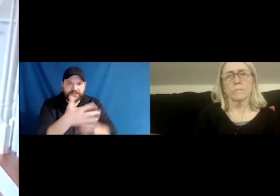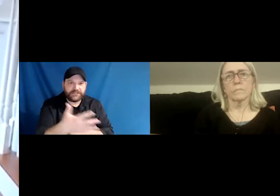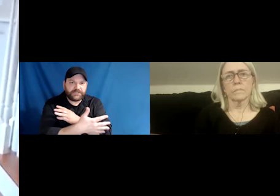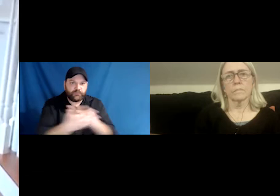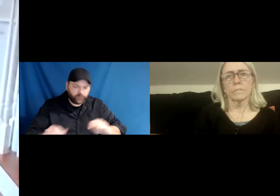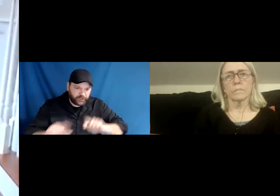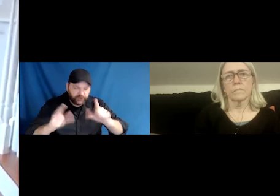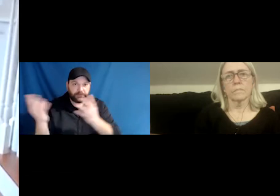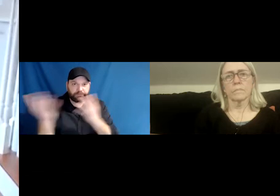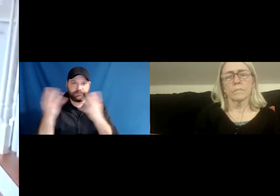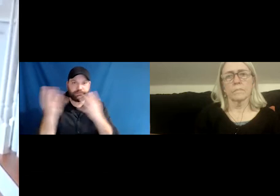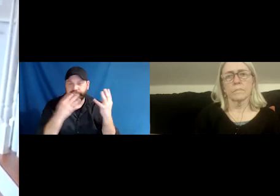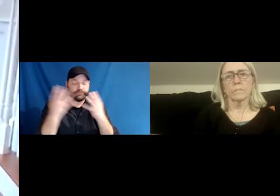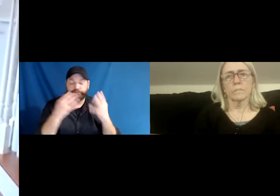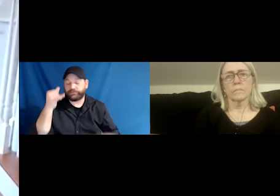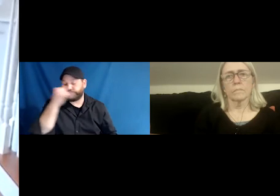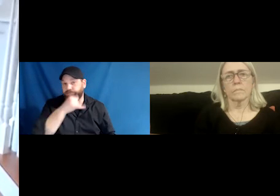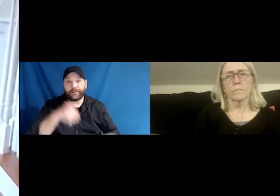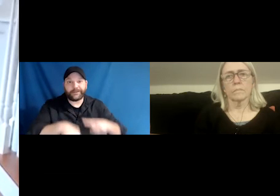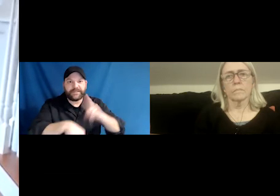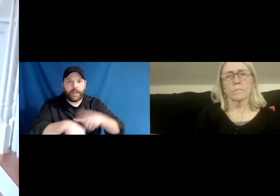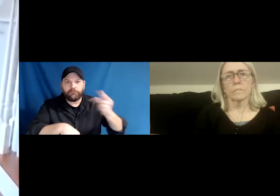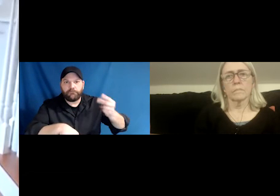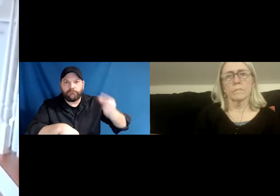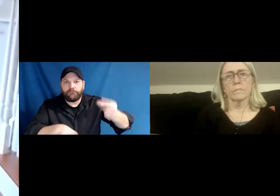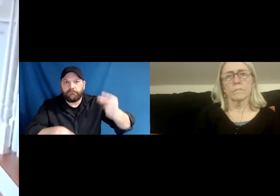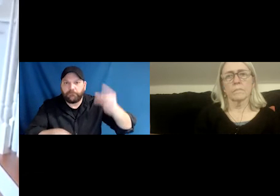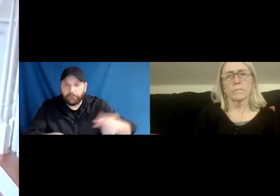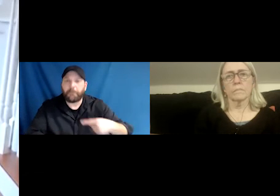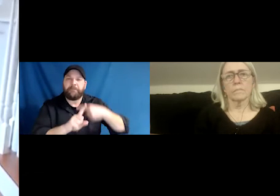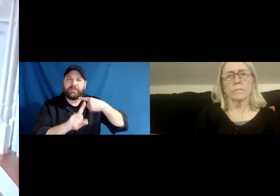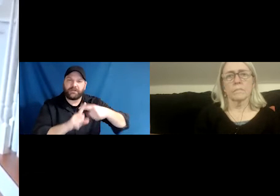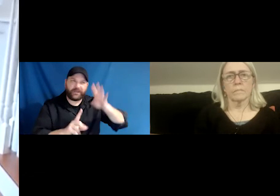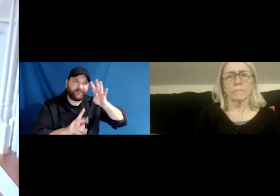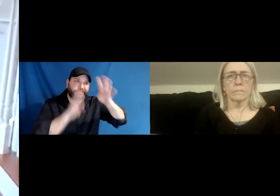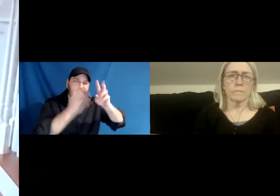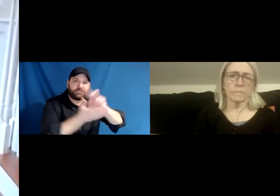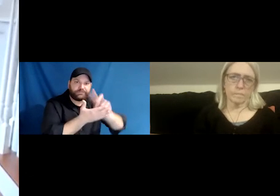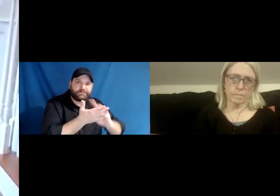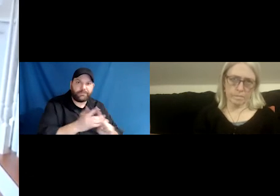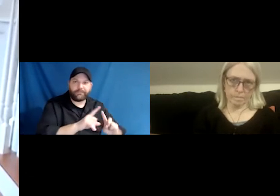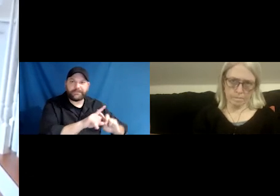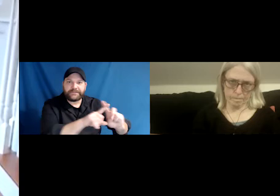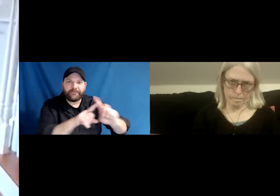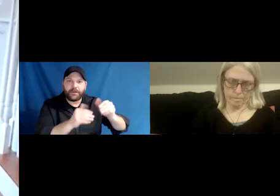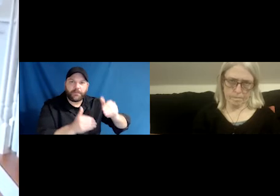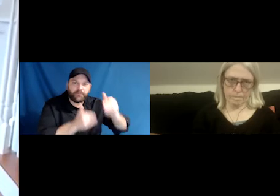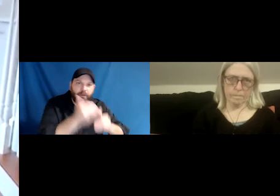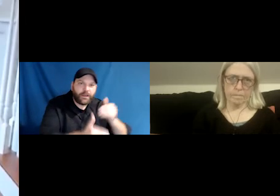key role in designing templates and processes for collecting essential data quickly and accurately.